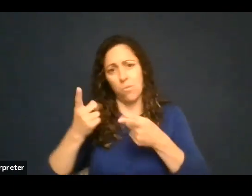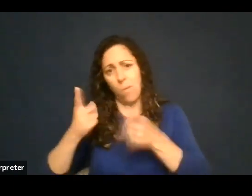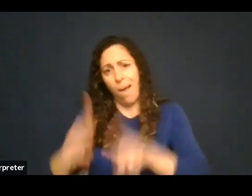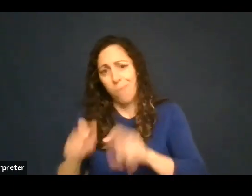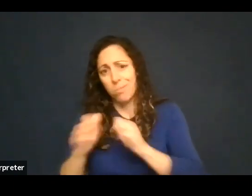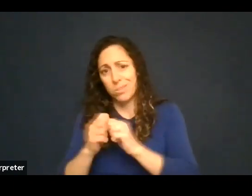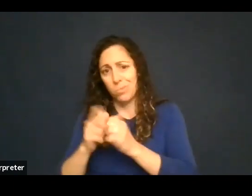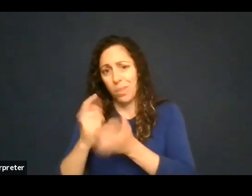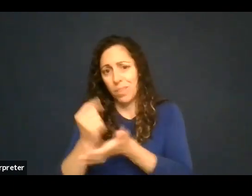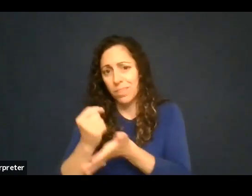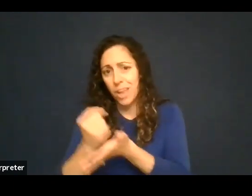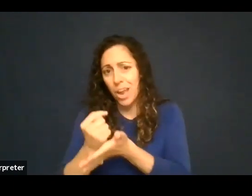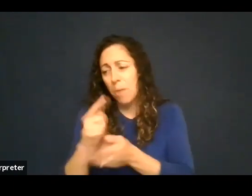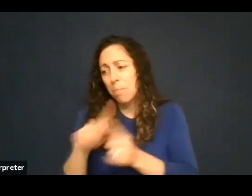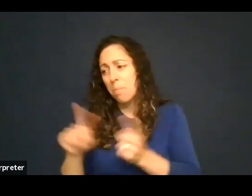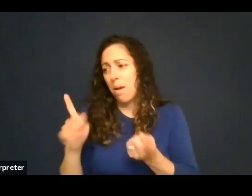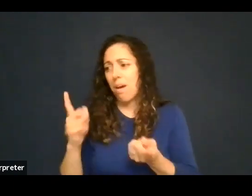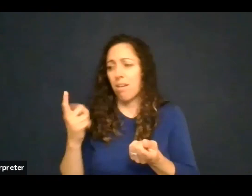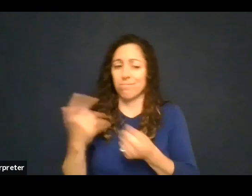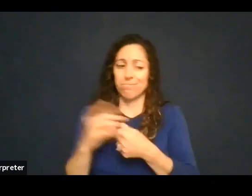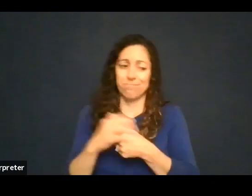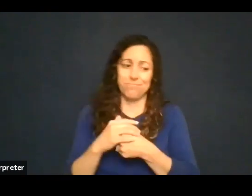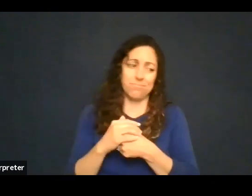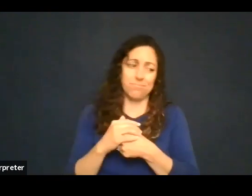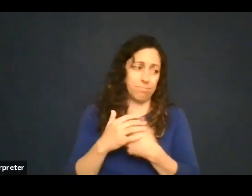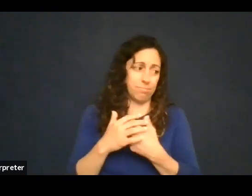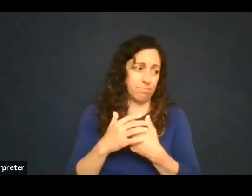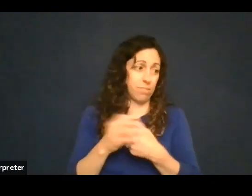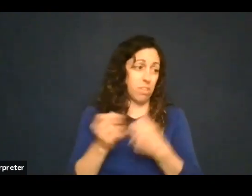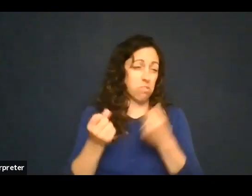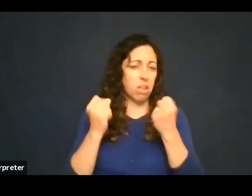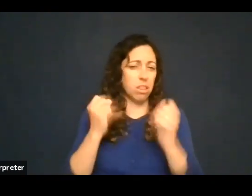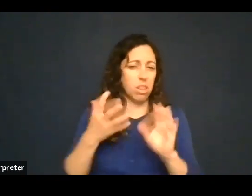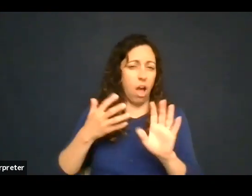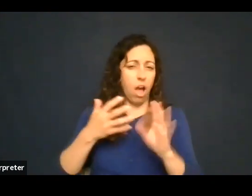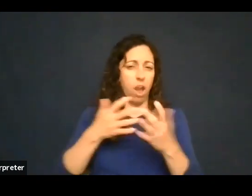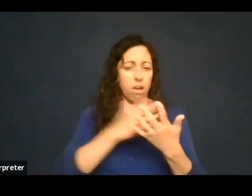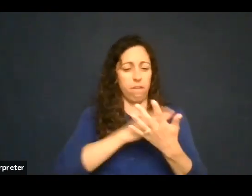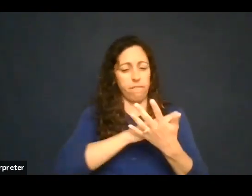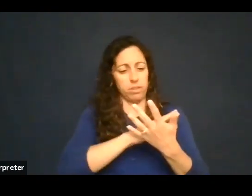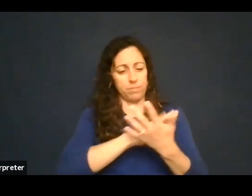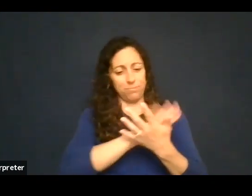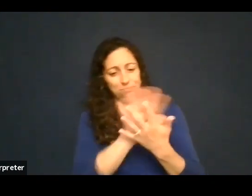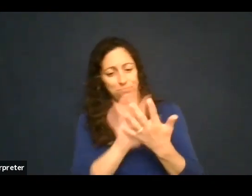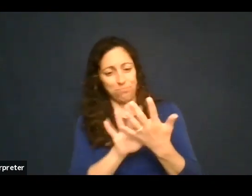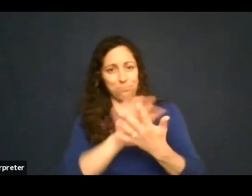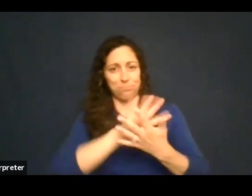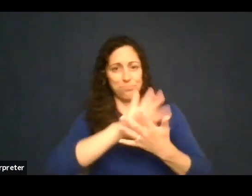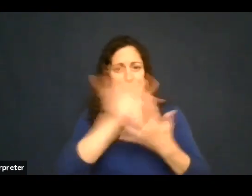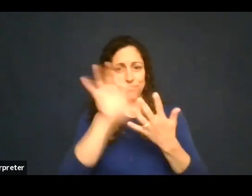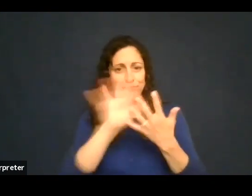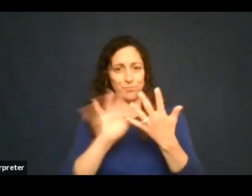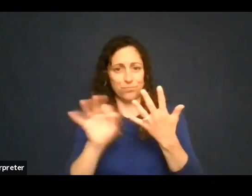to be considered in the future when we compare these modalities and individualization of therapy